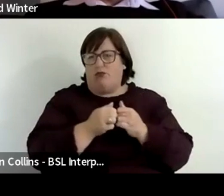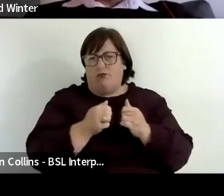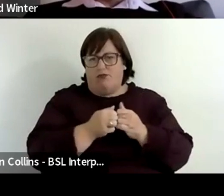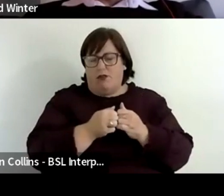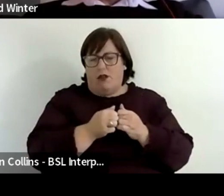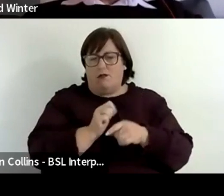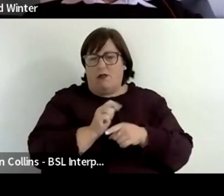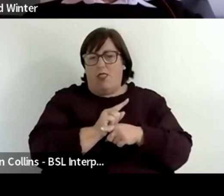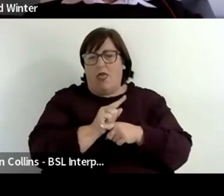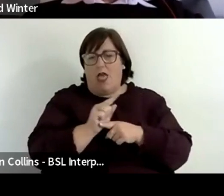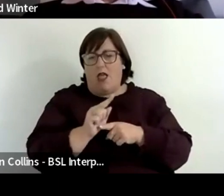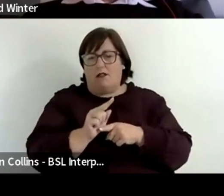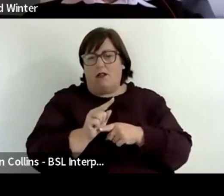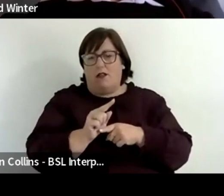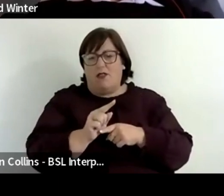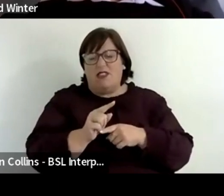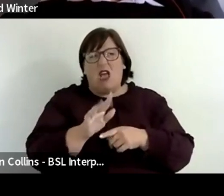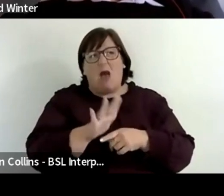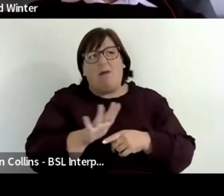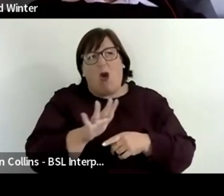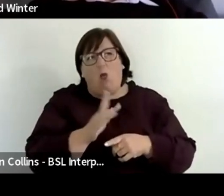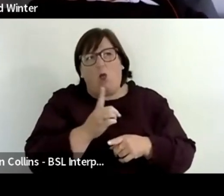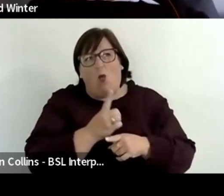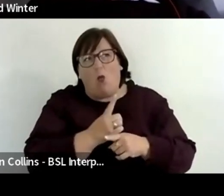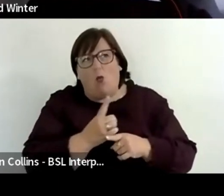so where the shortlisting and the scoring of the shortlisting happens.